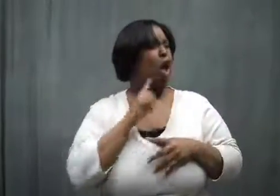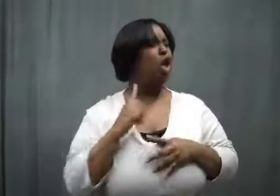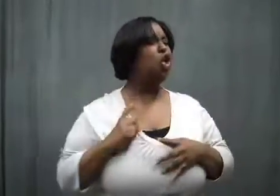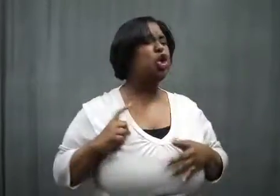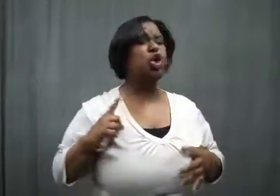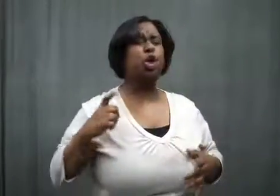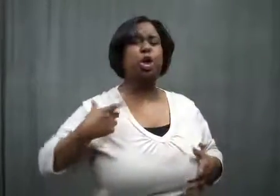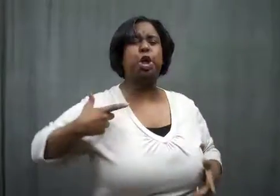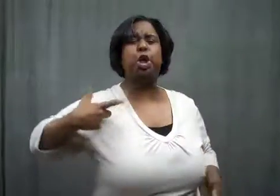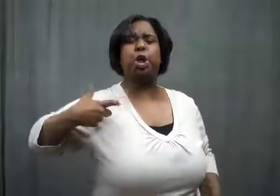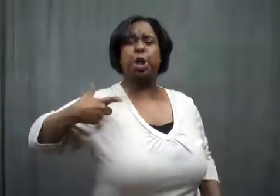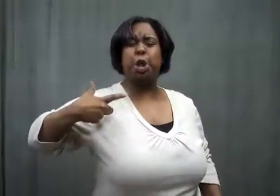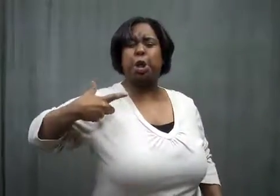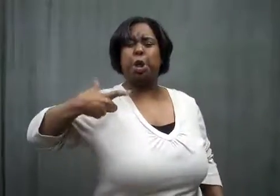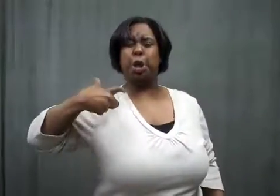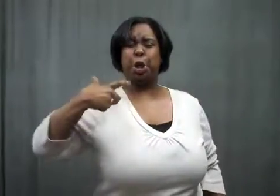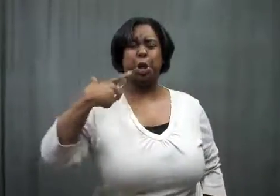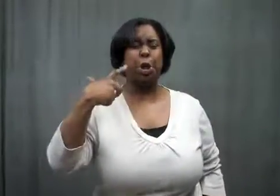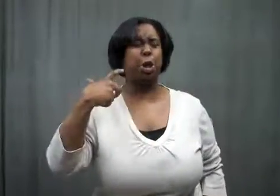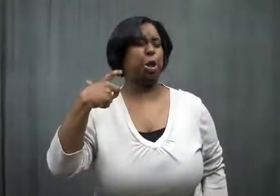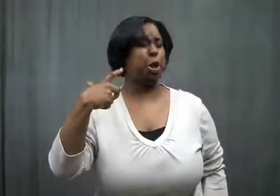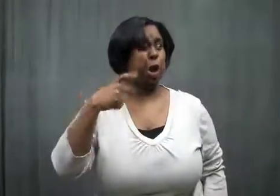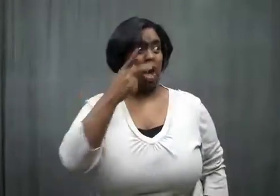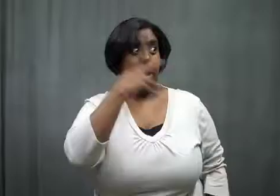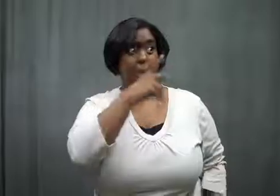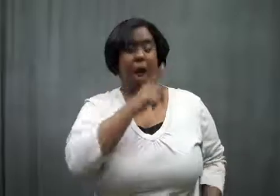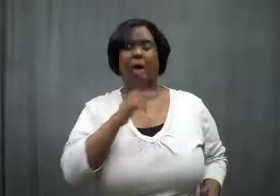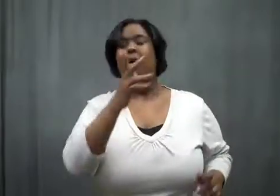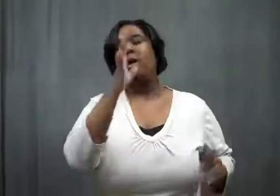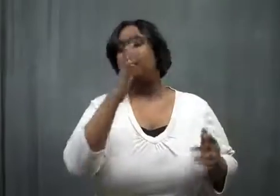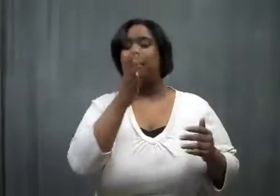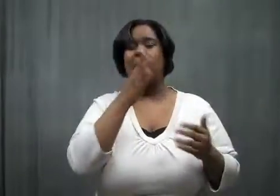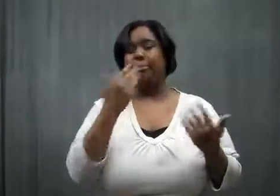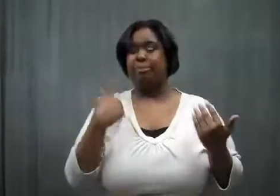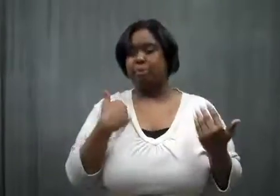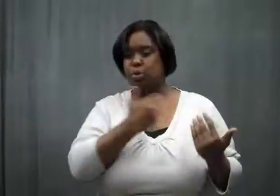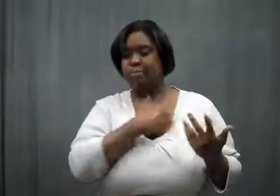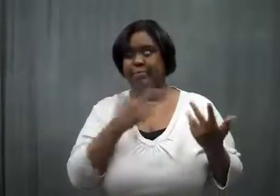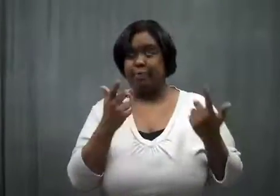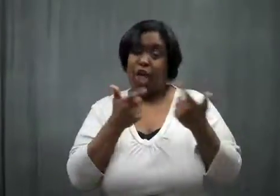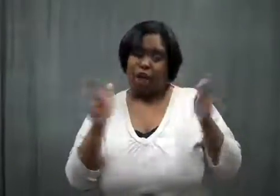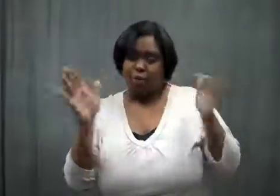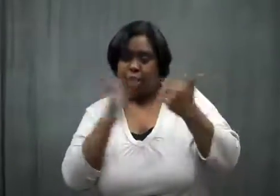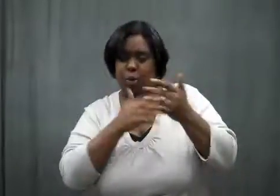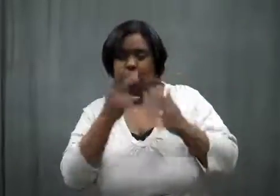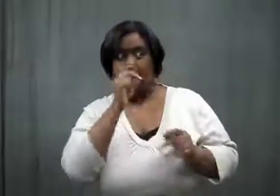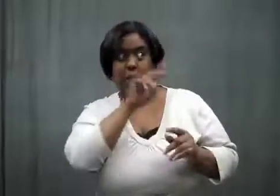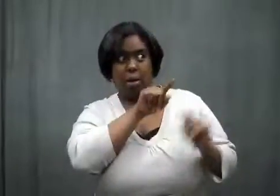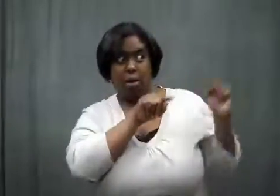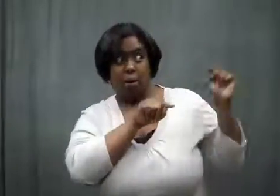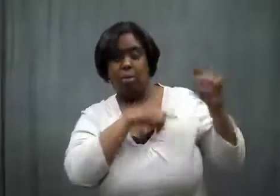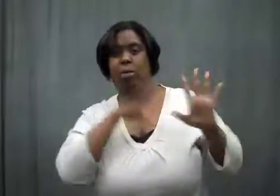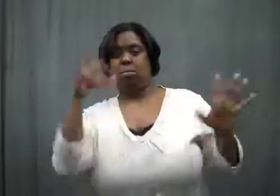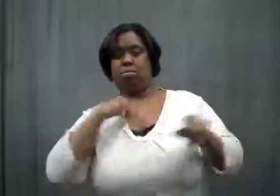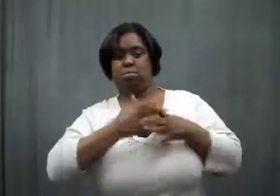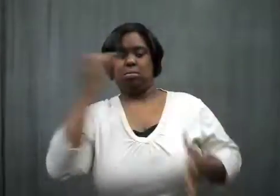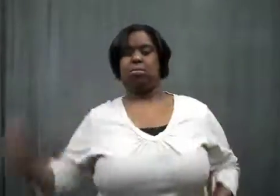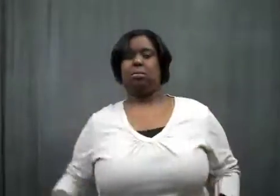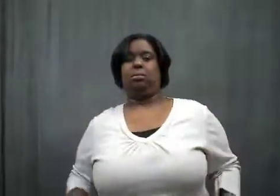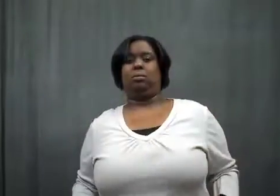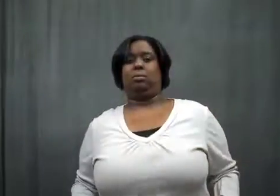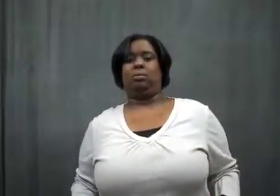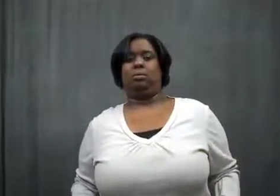I sprayed until I saw mom's chest coming around the corner, and stopped.